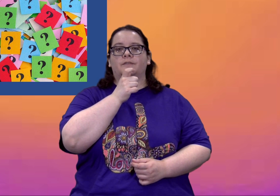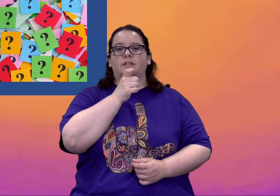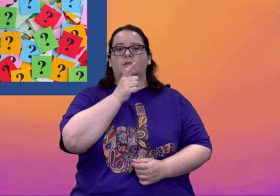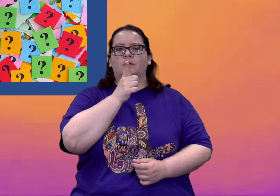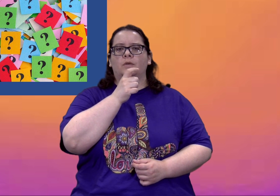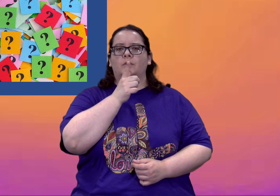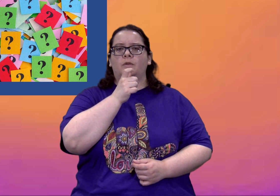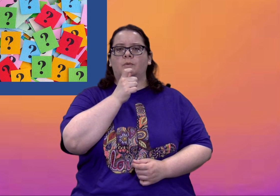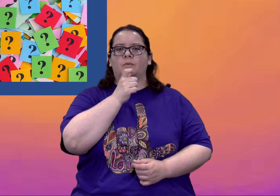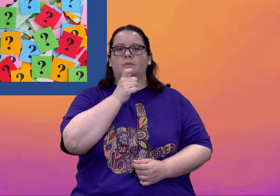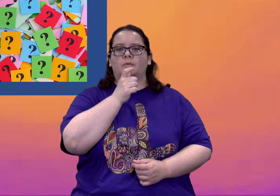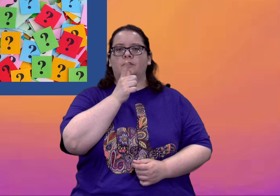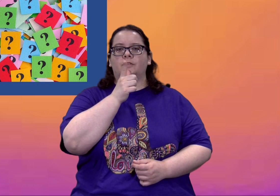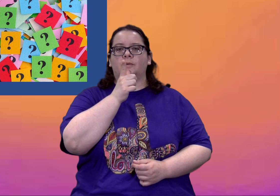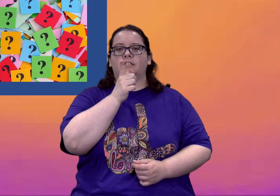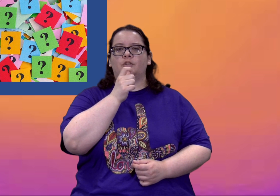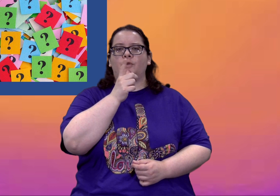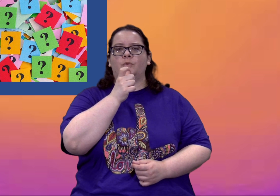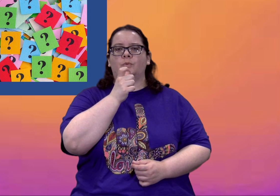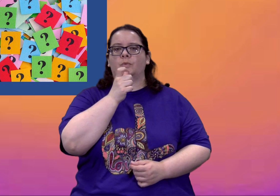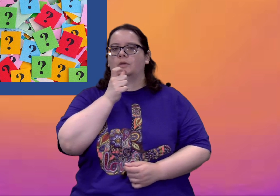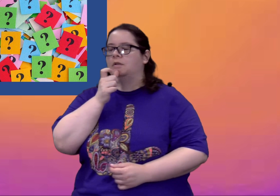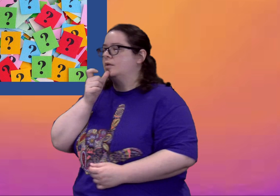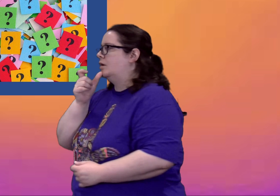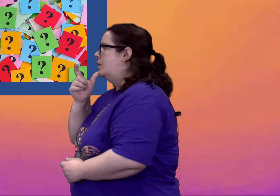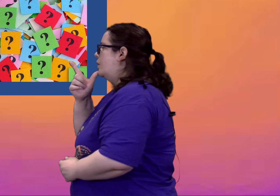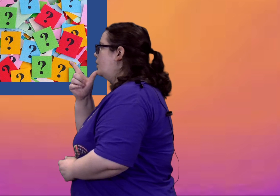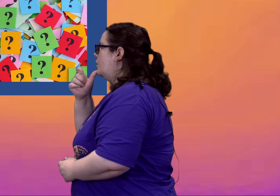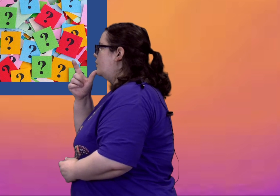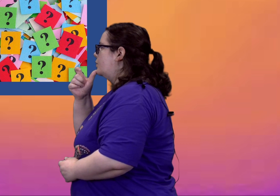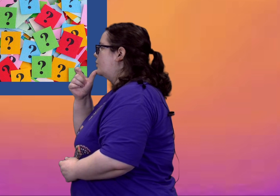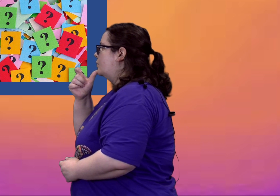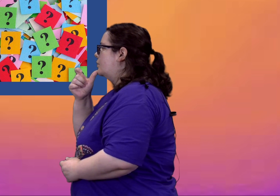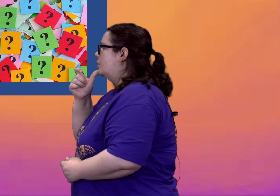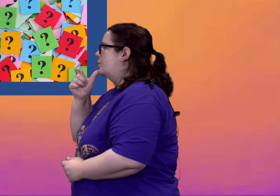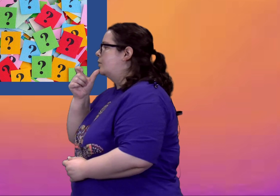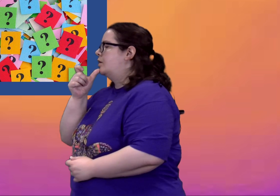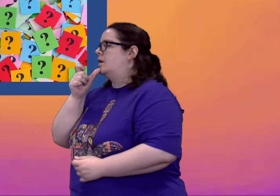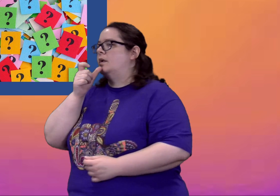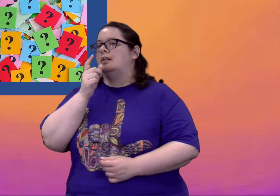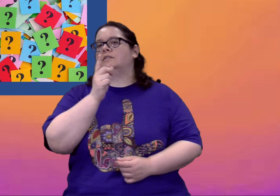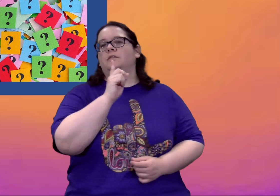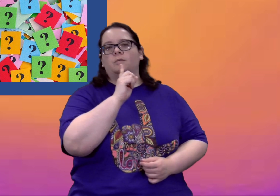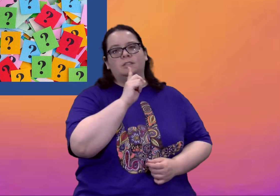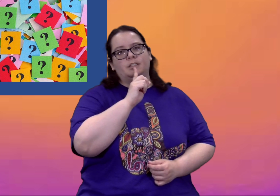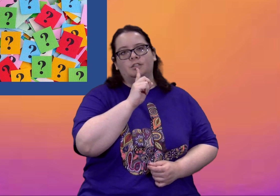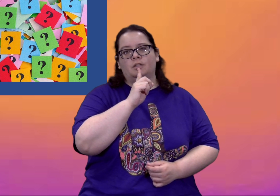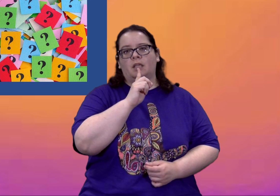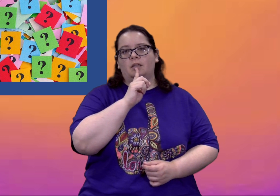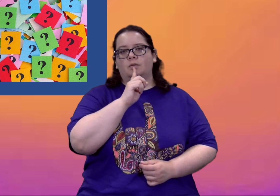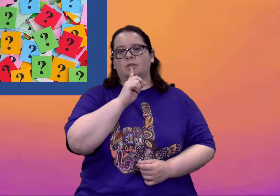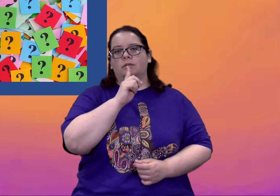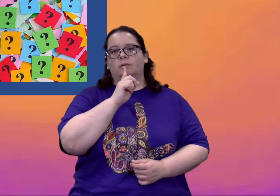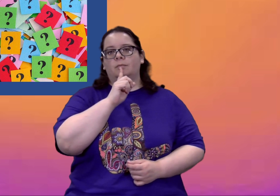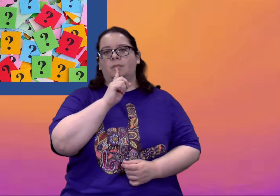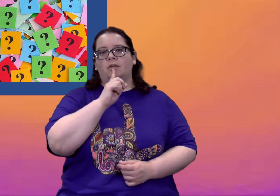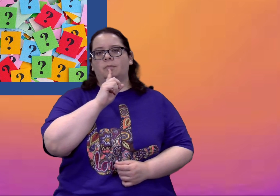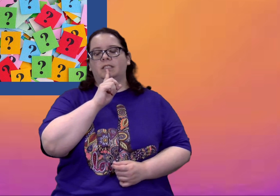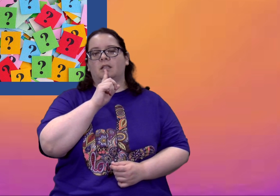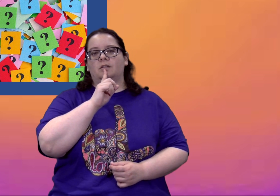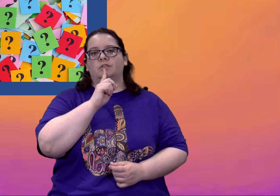finger. Who. You do it twice. Who. And you want to make sure that your mouth makes that little